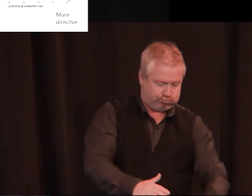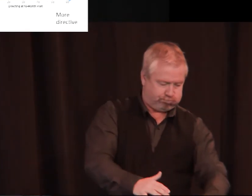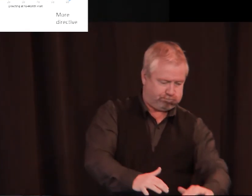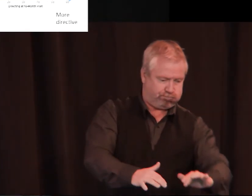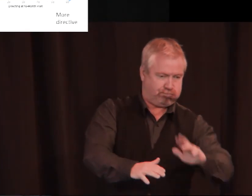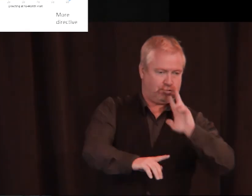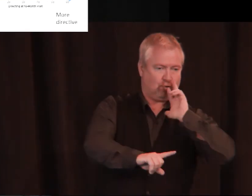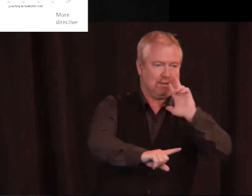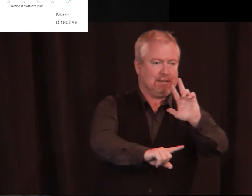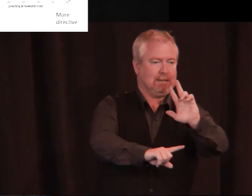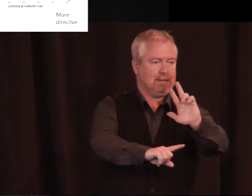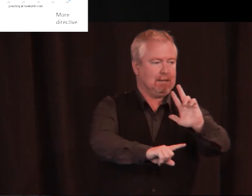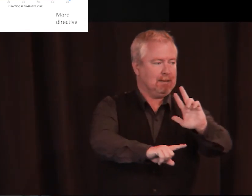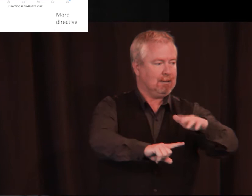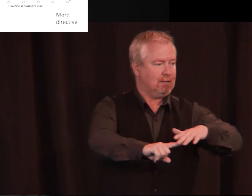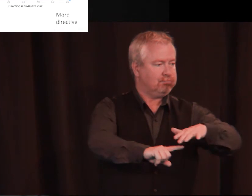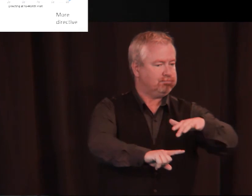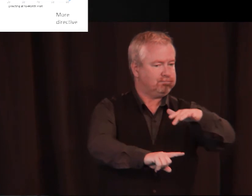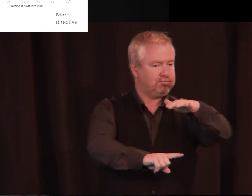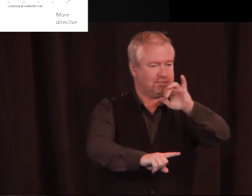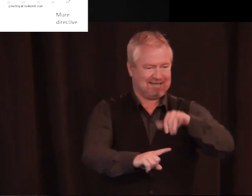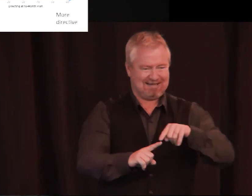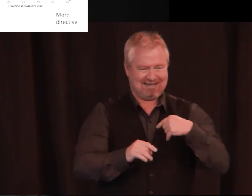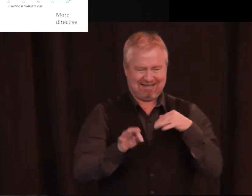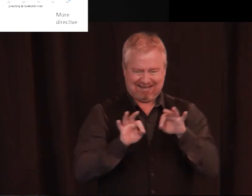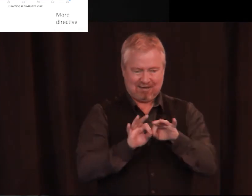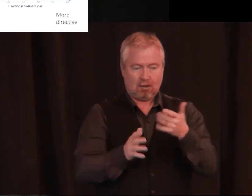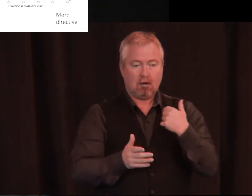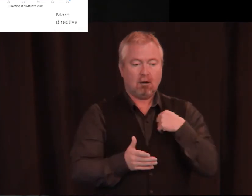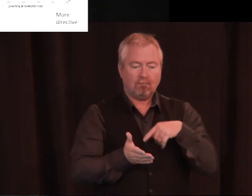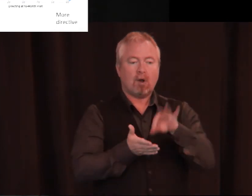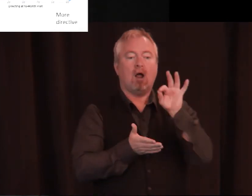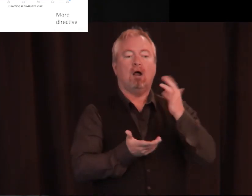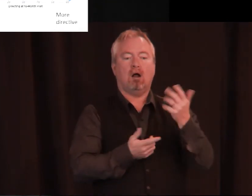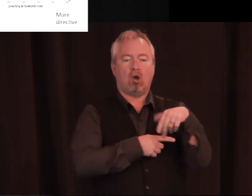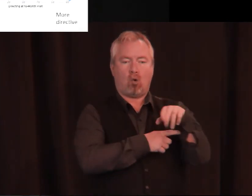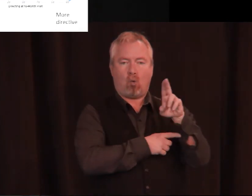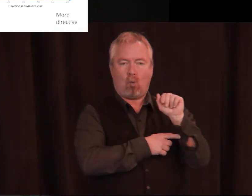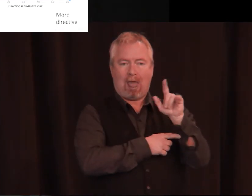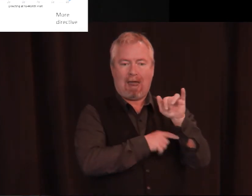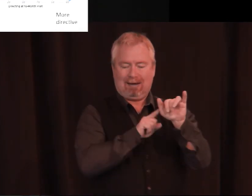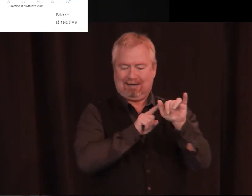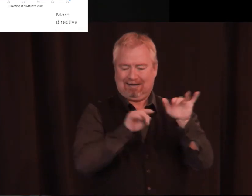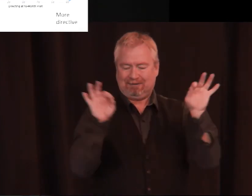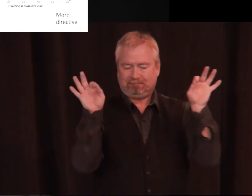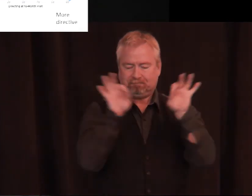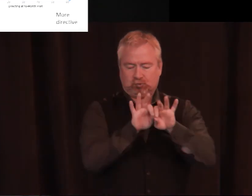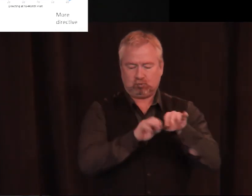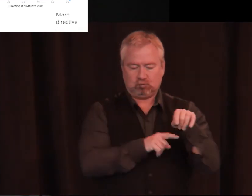And, so, what we found was, the quality really did make a difference. Especially how directive the parents were.